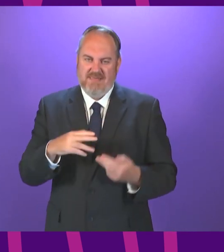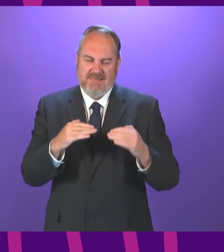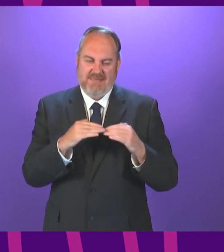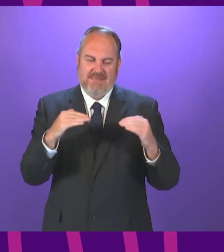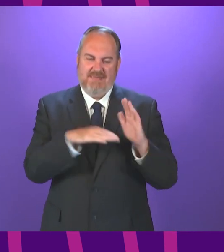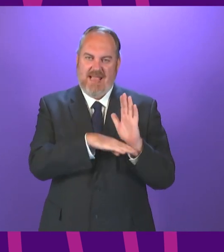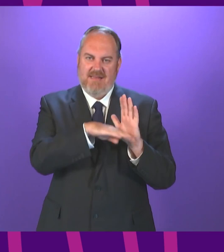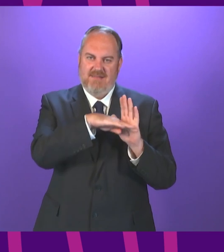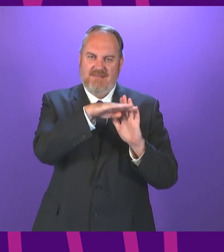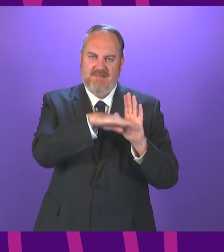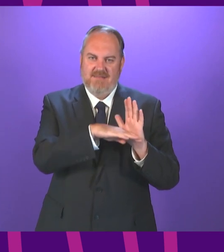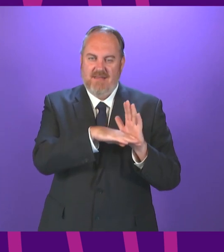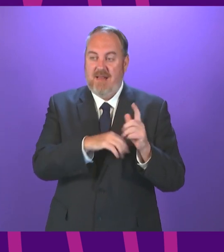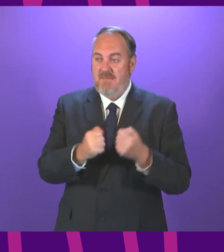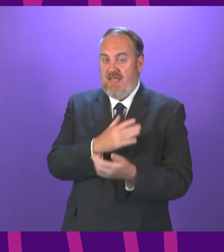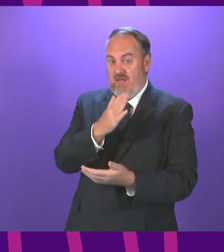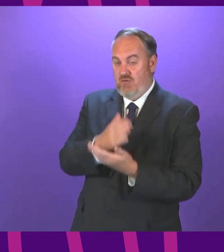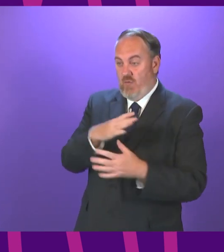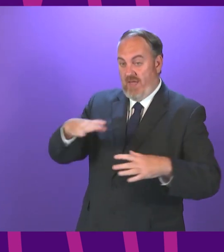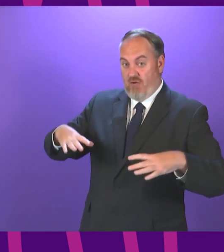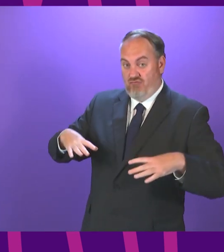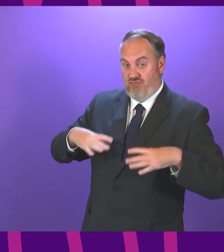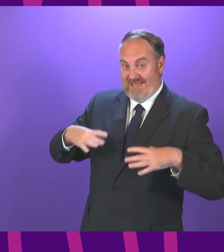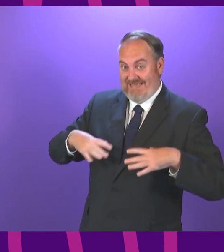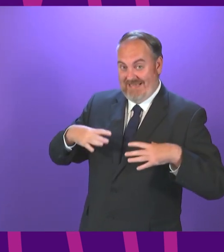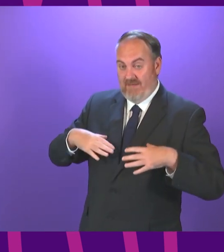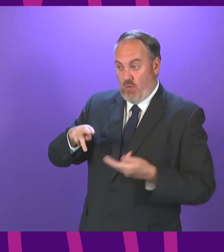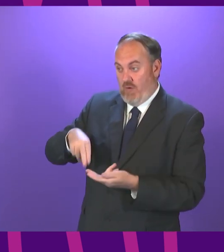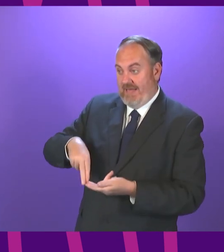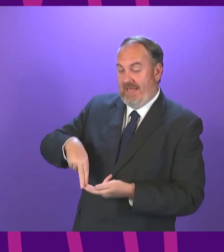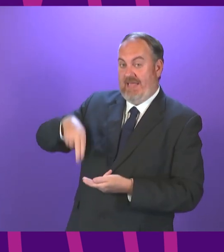surge capacity was in place weeks ago to help stop the spread of the virus.